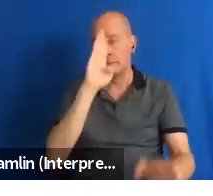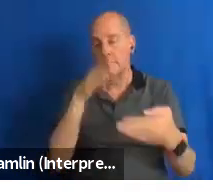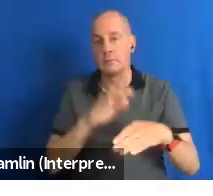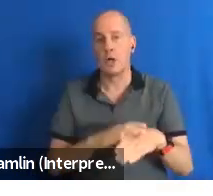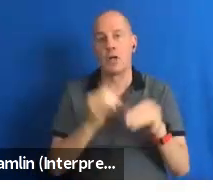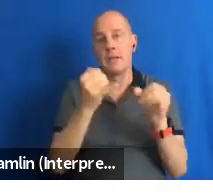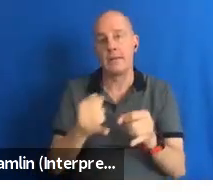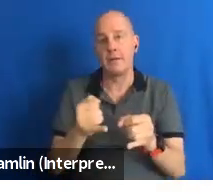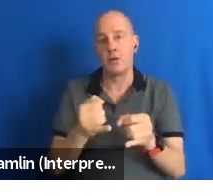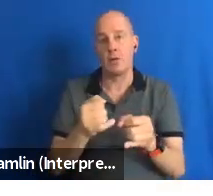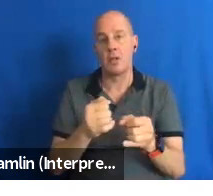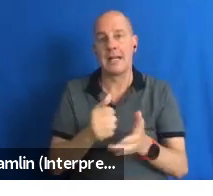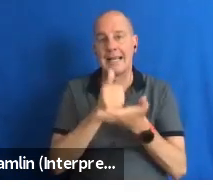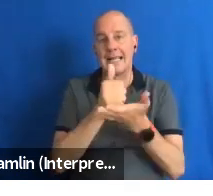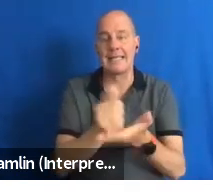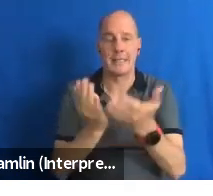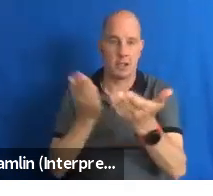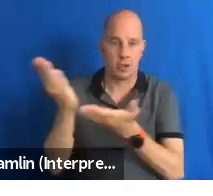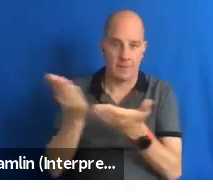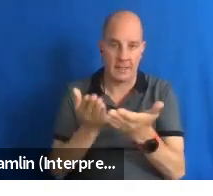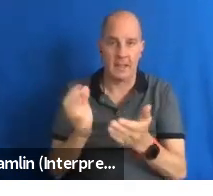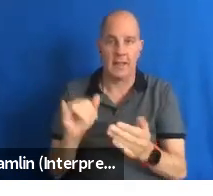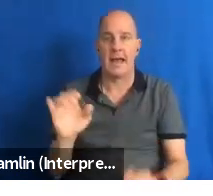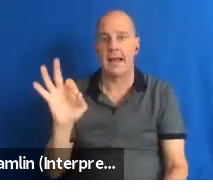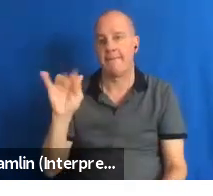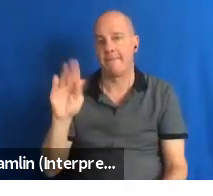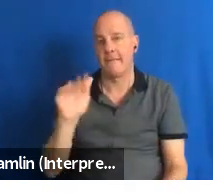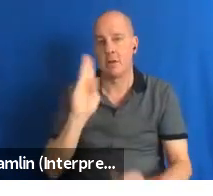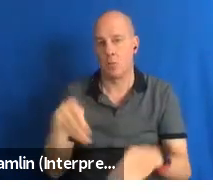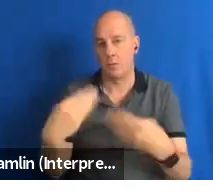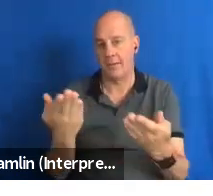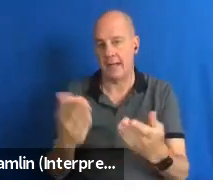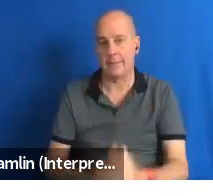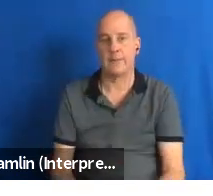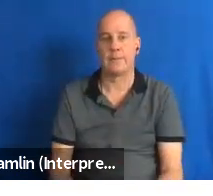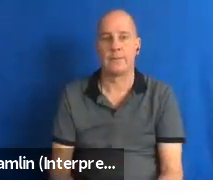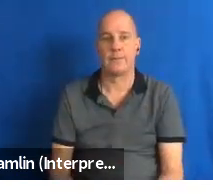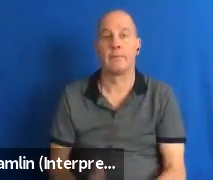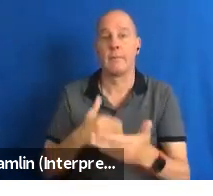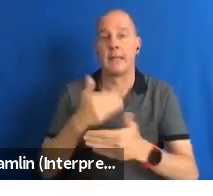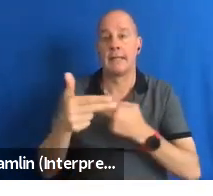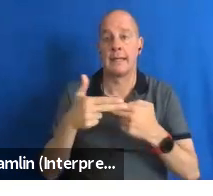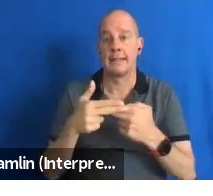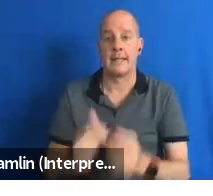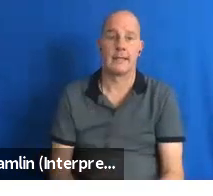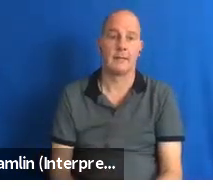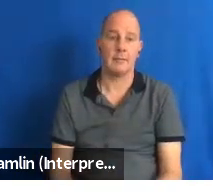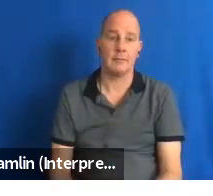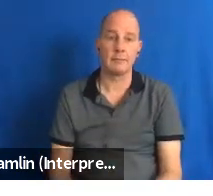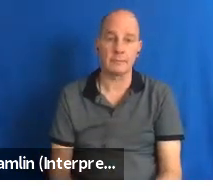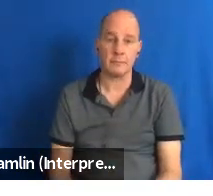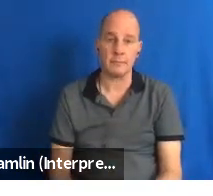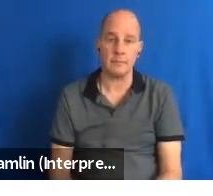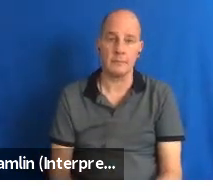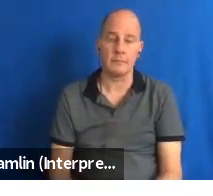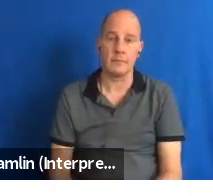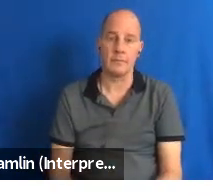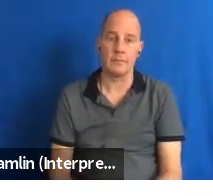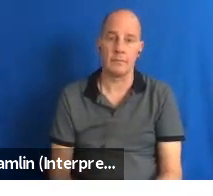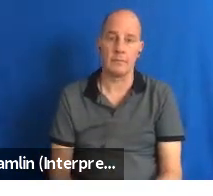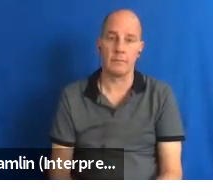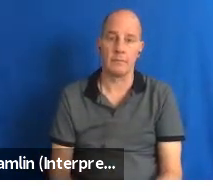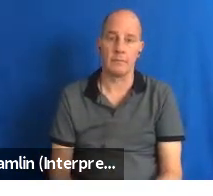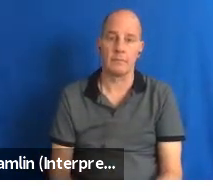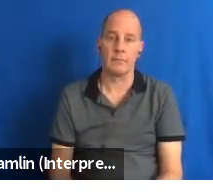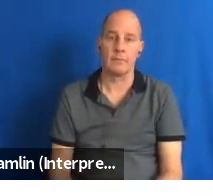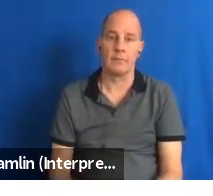assistance service that FEMA provides. Can I have the next slide, please? So traditionally the